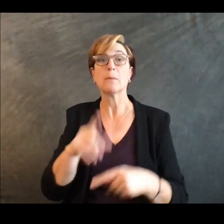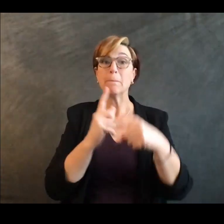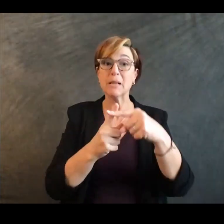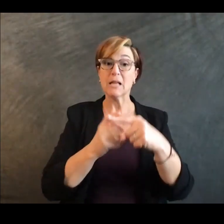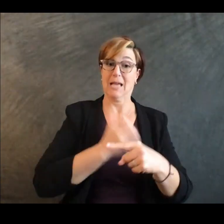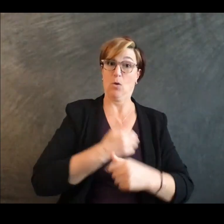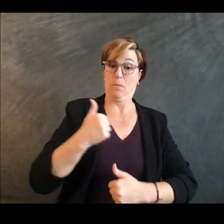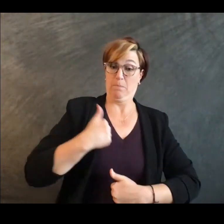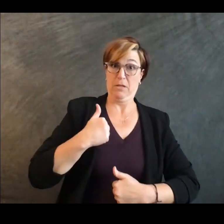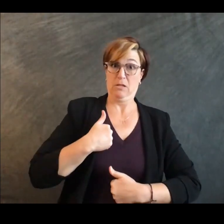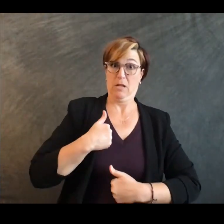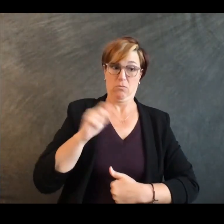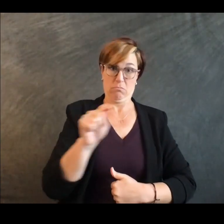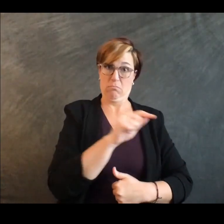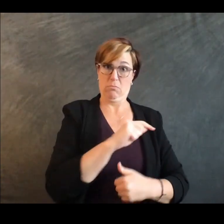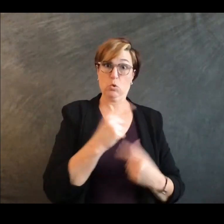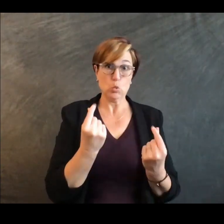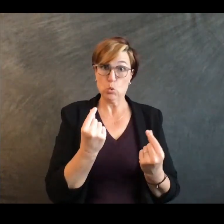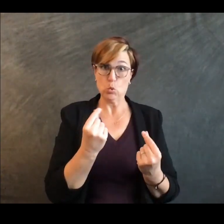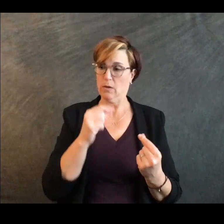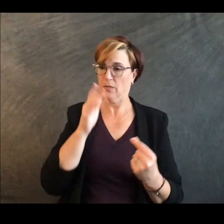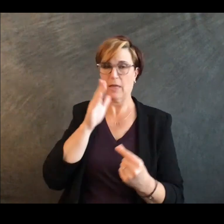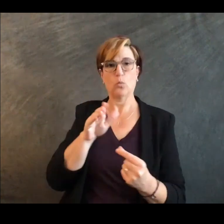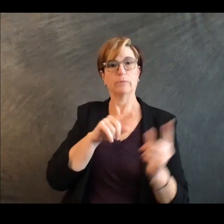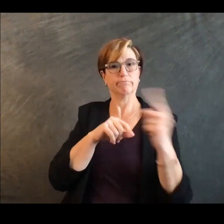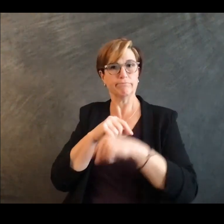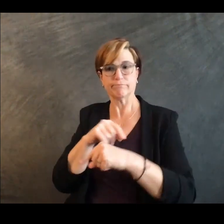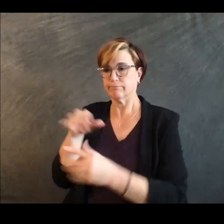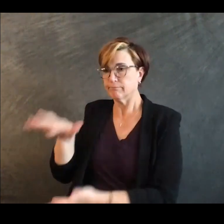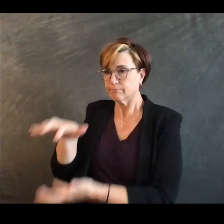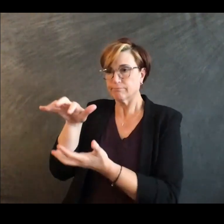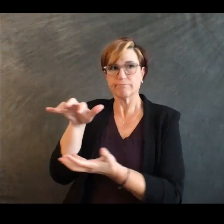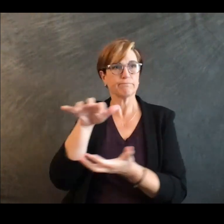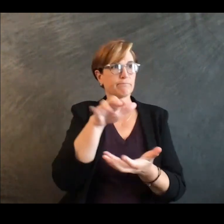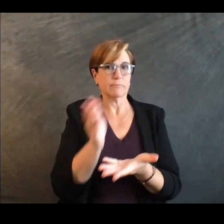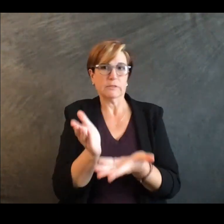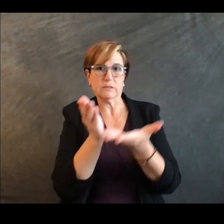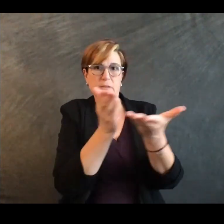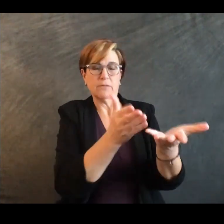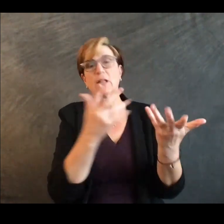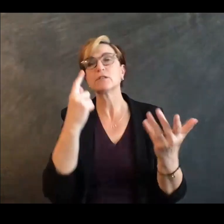should they be needed in as an example if we need additional in New York or or